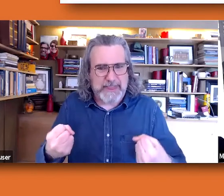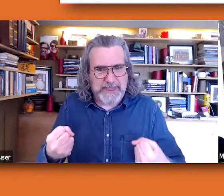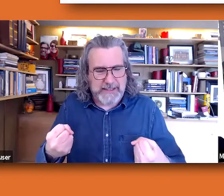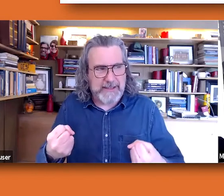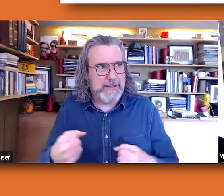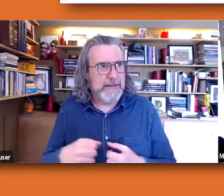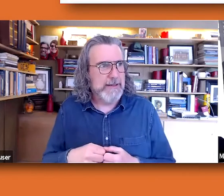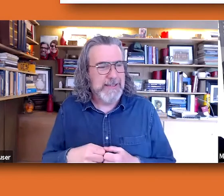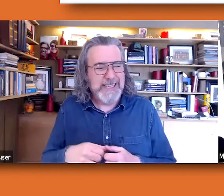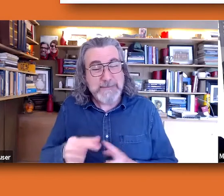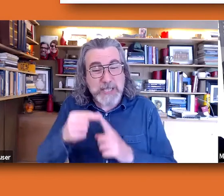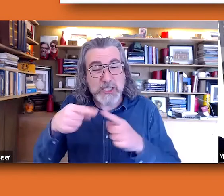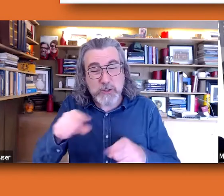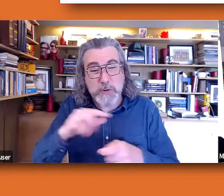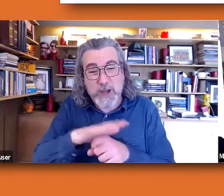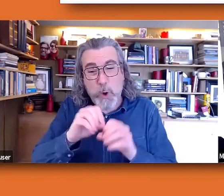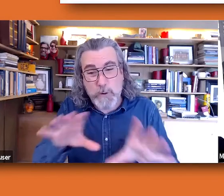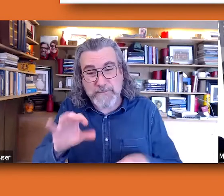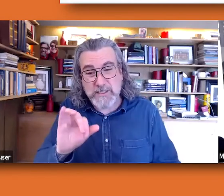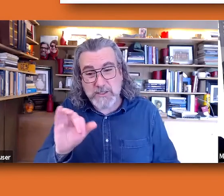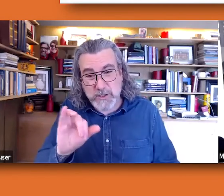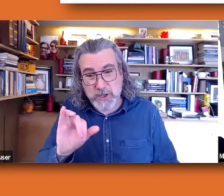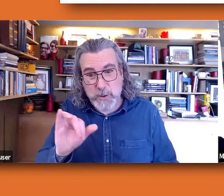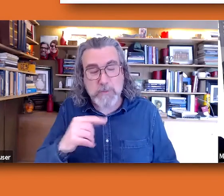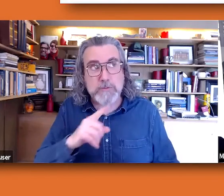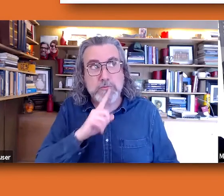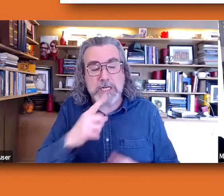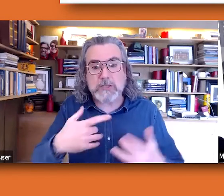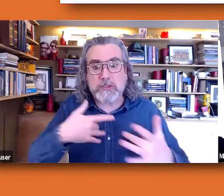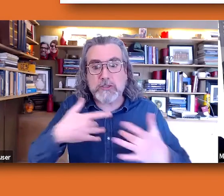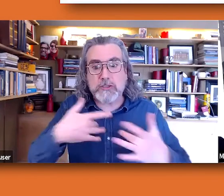because then my staff in the Center, um, lose their jobs.